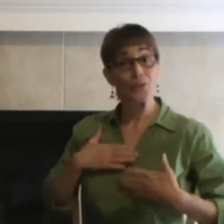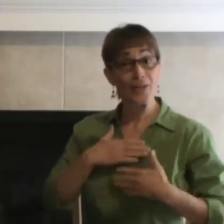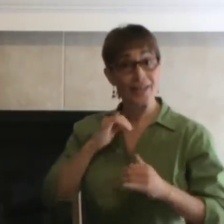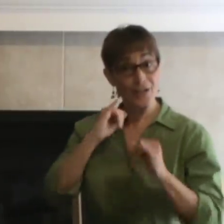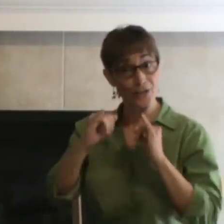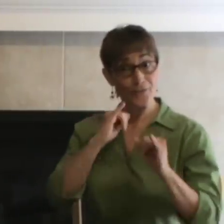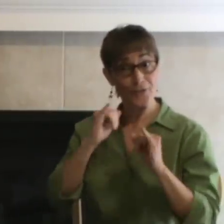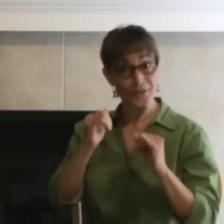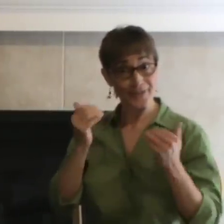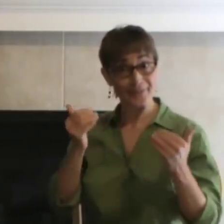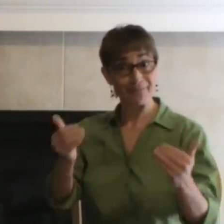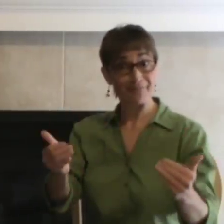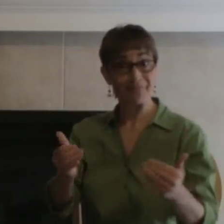Enjoy the interviews.